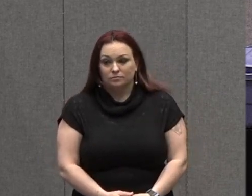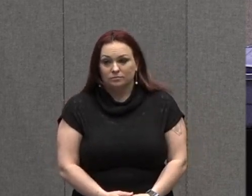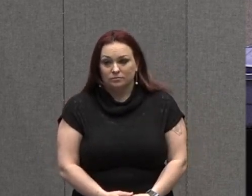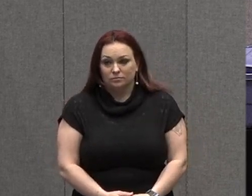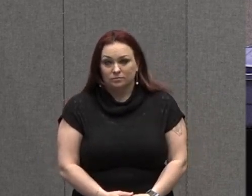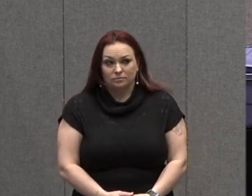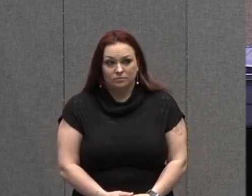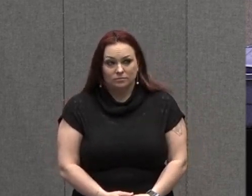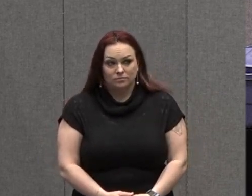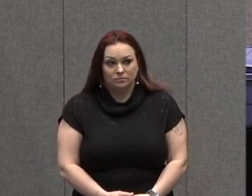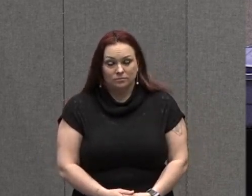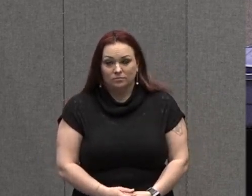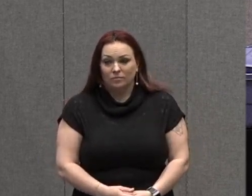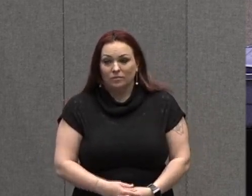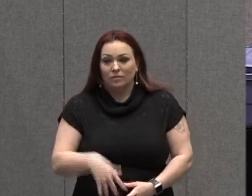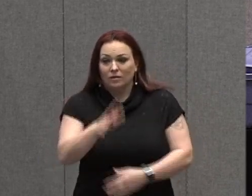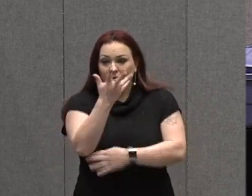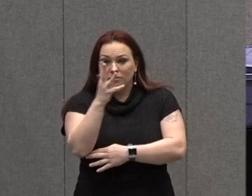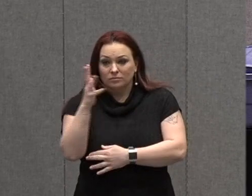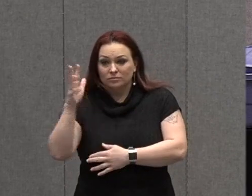Jambo - Jambo